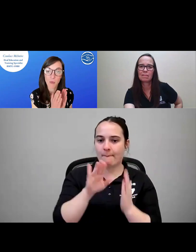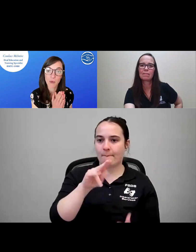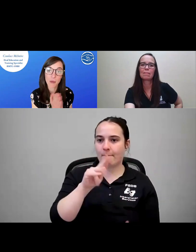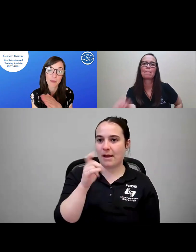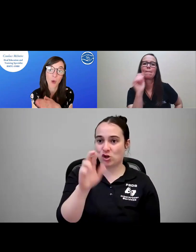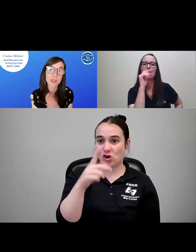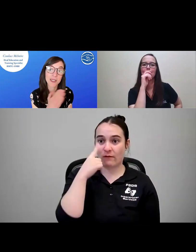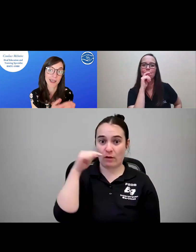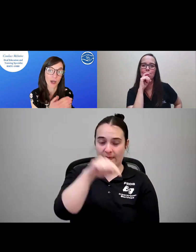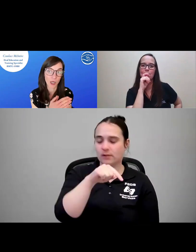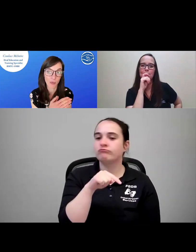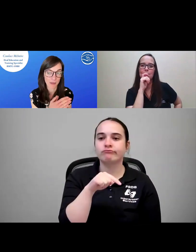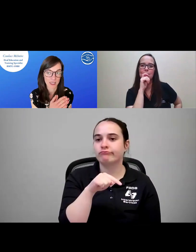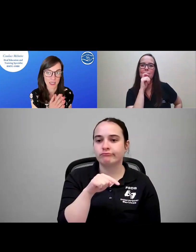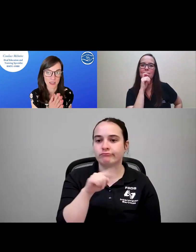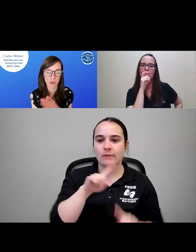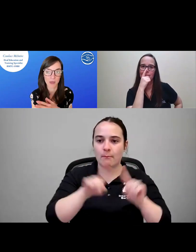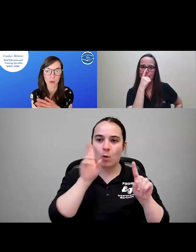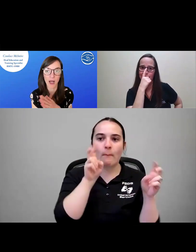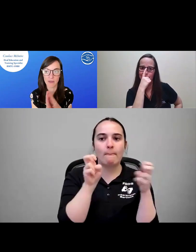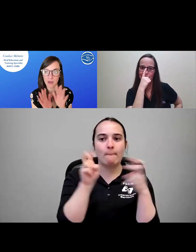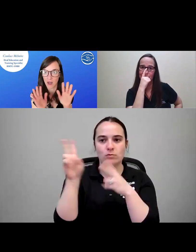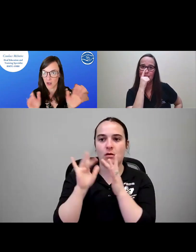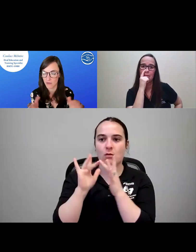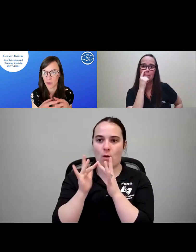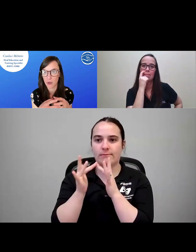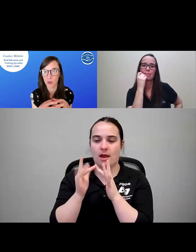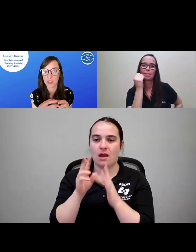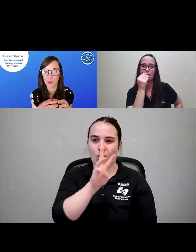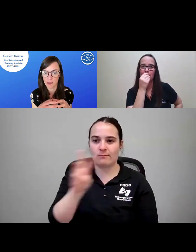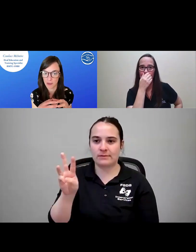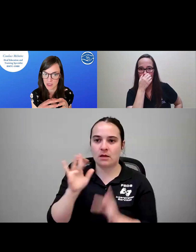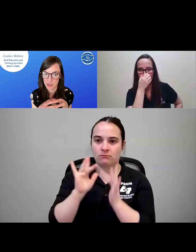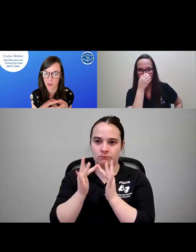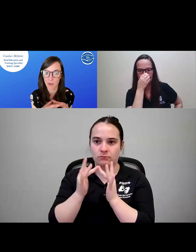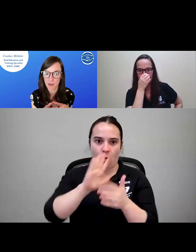But we will be posting it on our website. So, we will have all of our recordings will be posted to